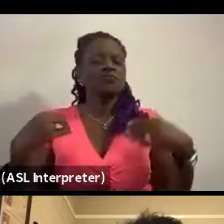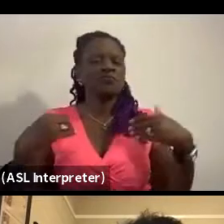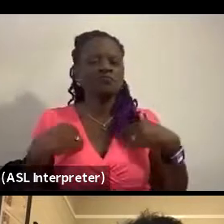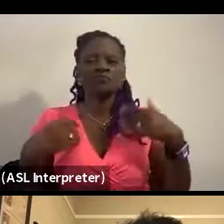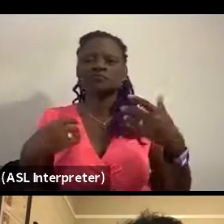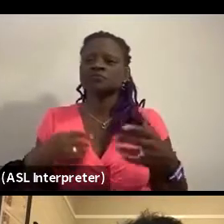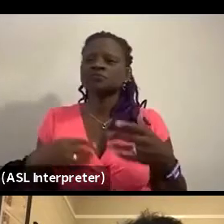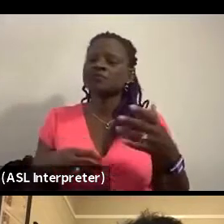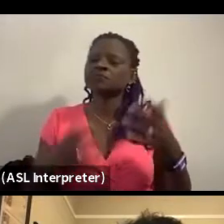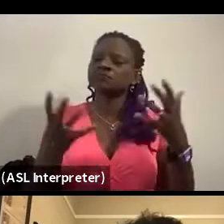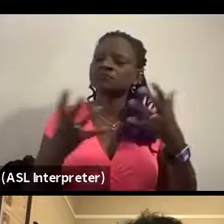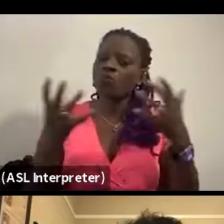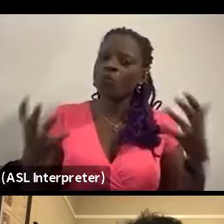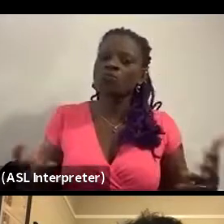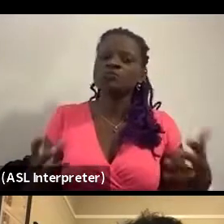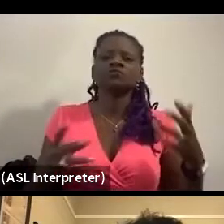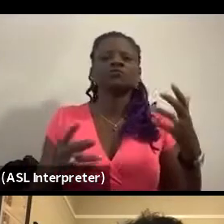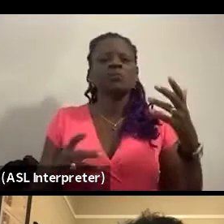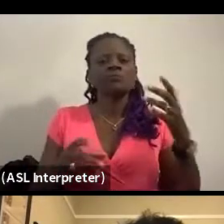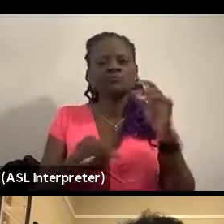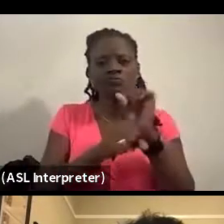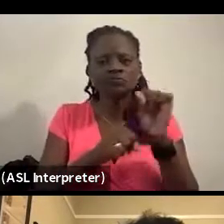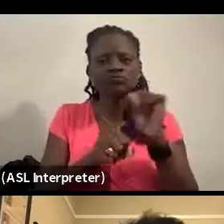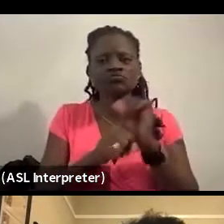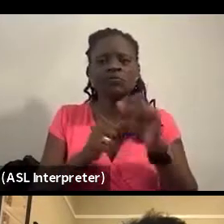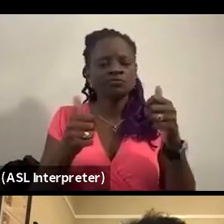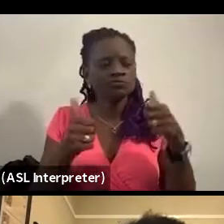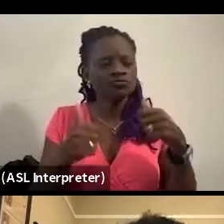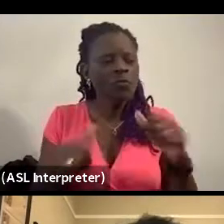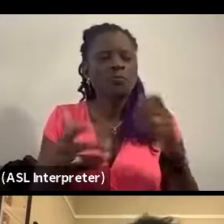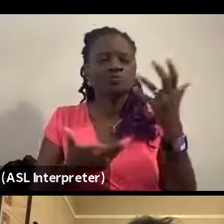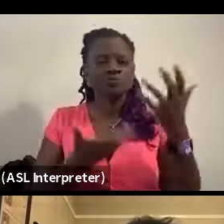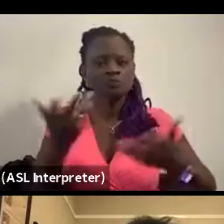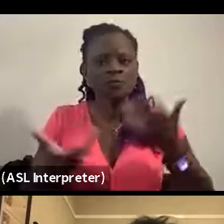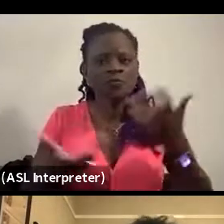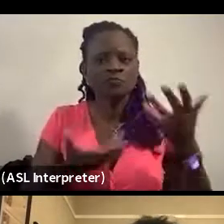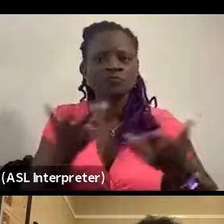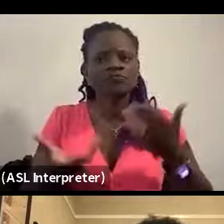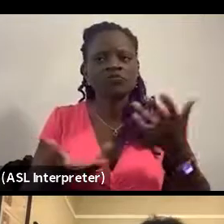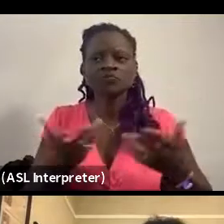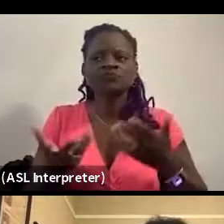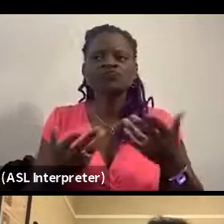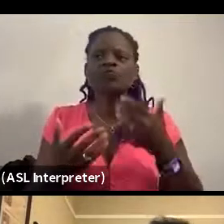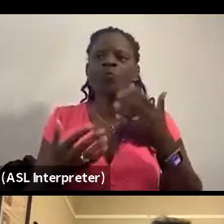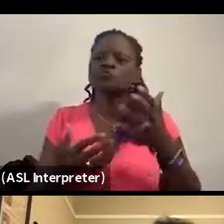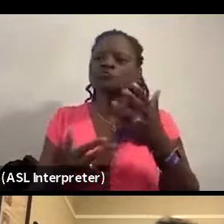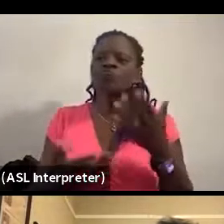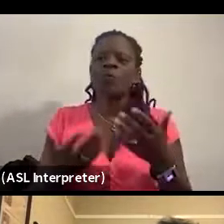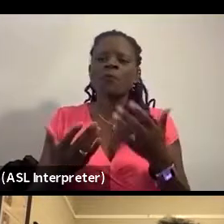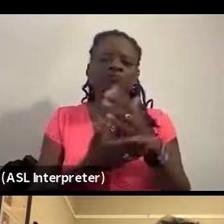They're always doing this work because it's their community. Right now, HCB only has like two or three people and they're giving all of their